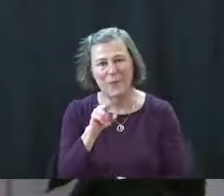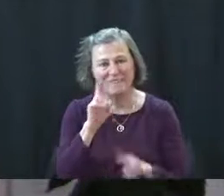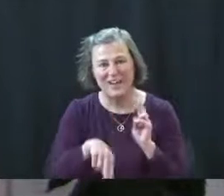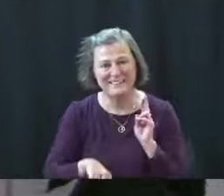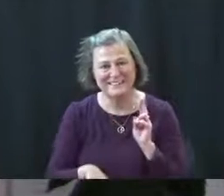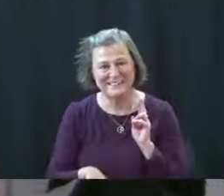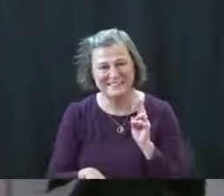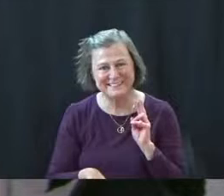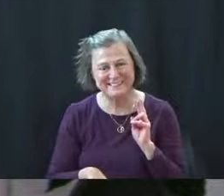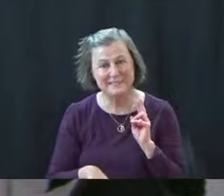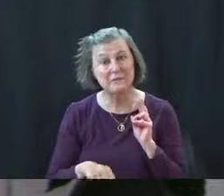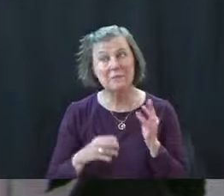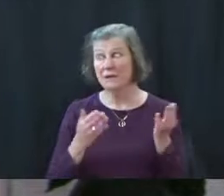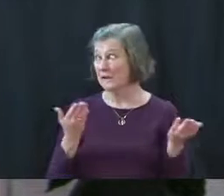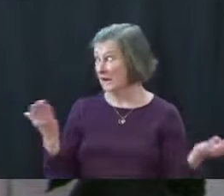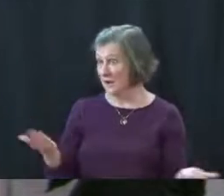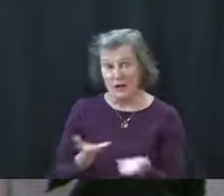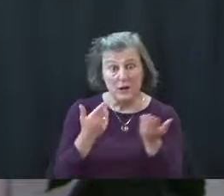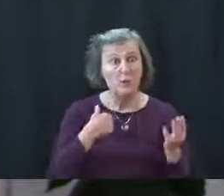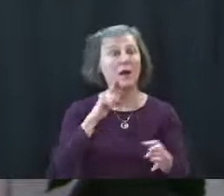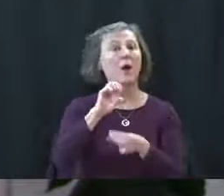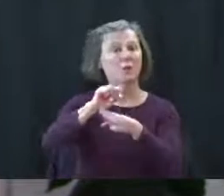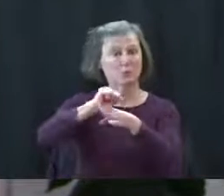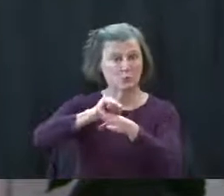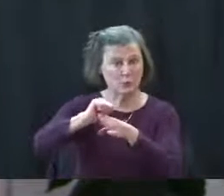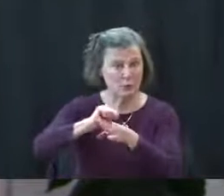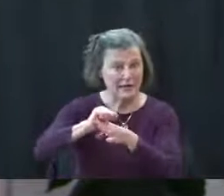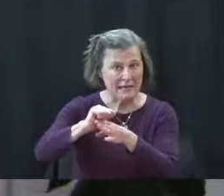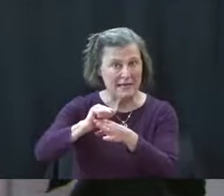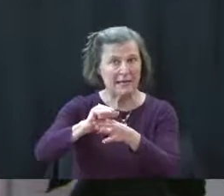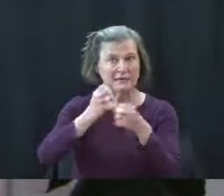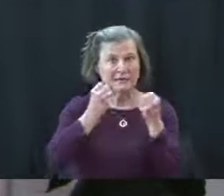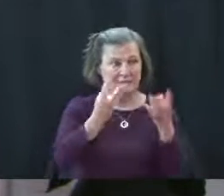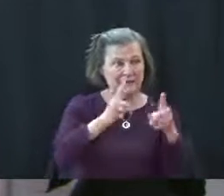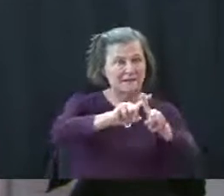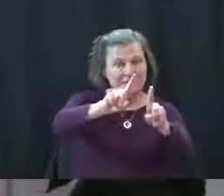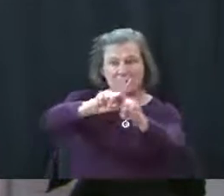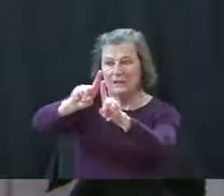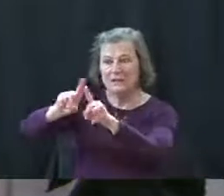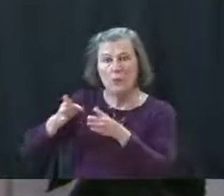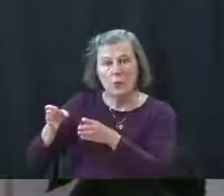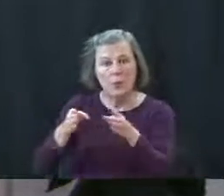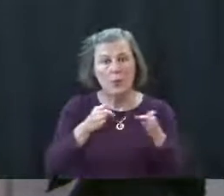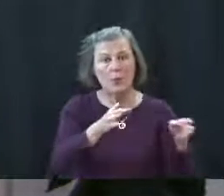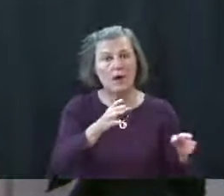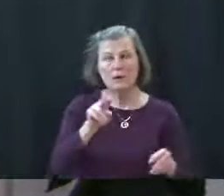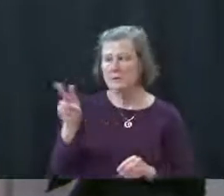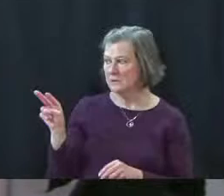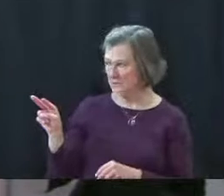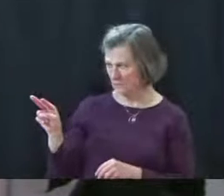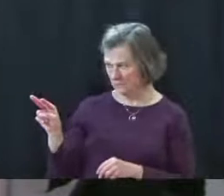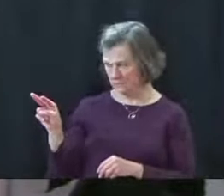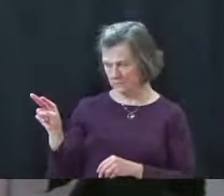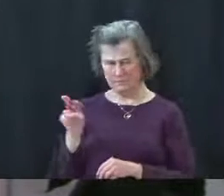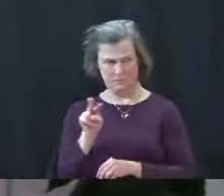Yet in our society we are trained in so many different ways to look at others through judgmental